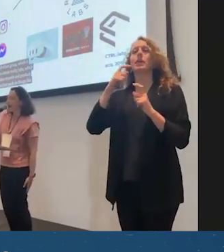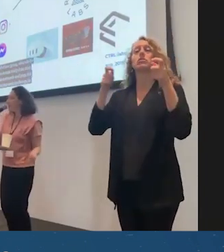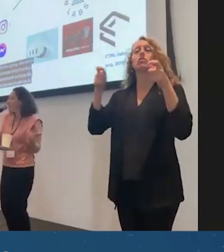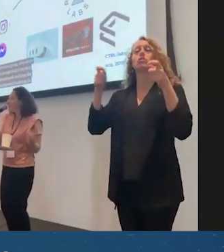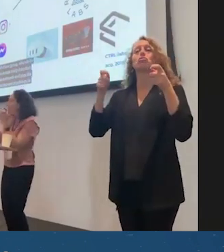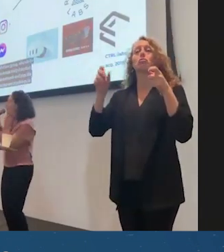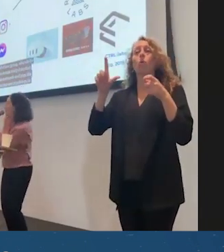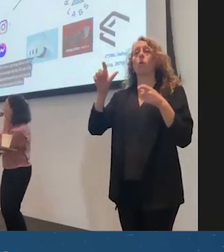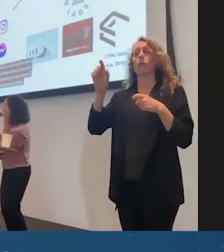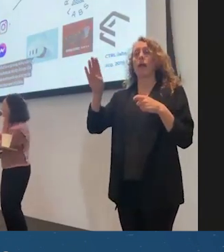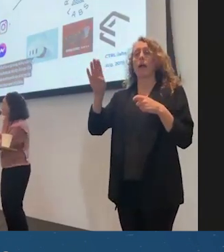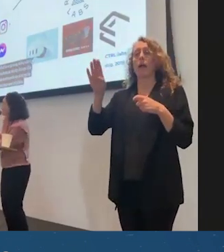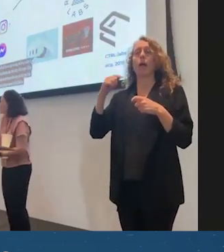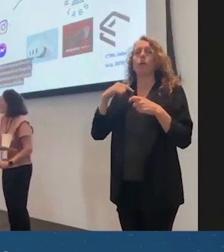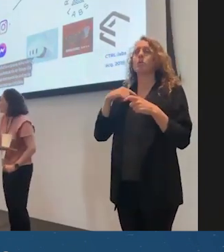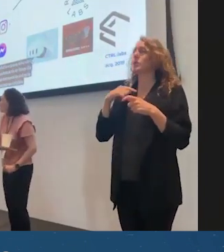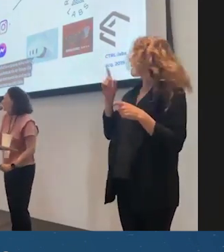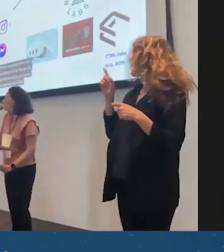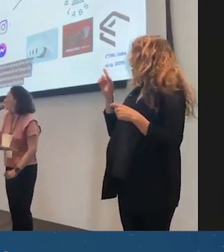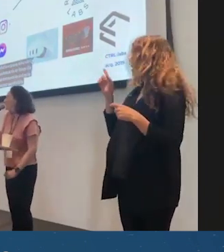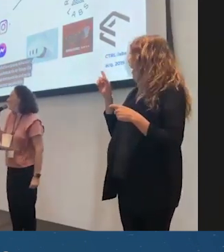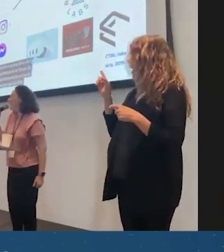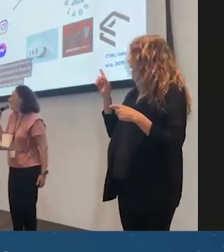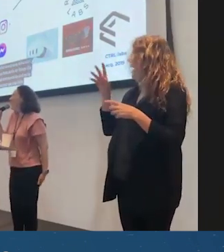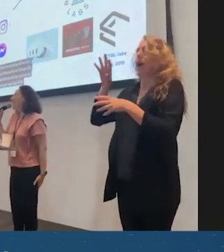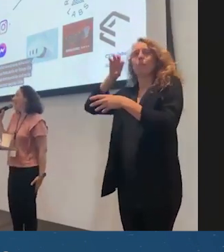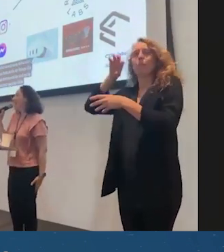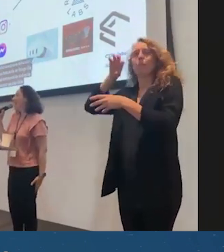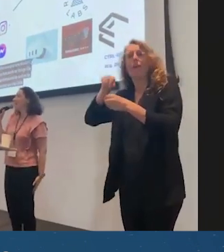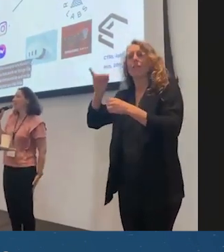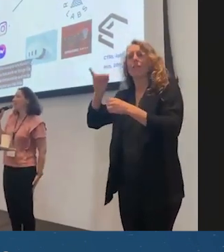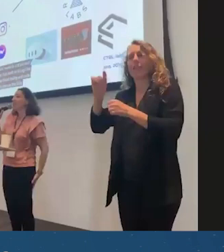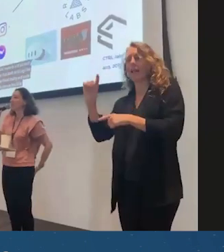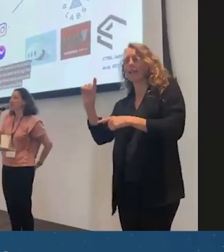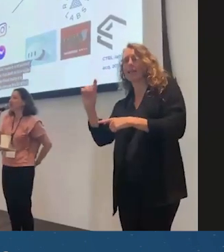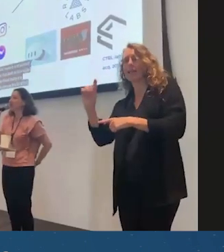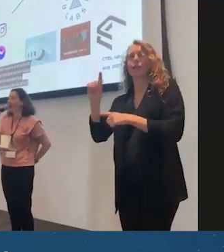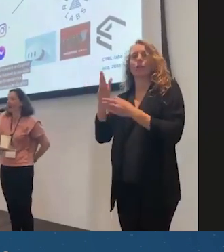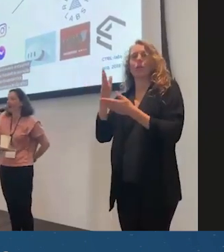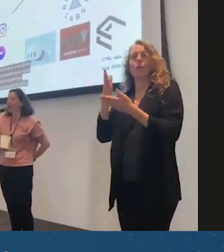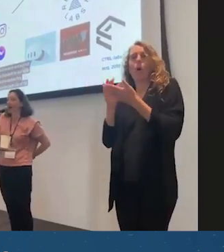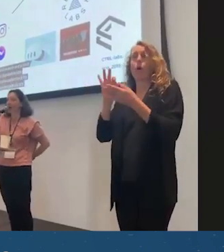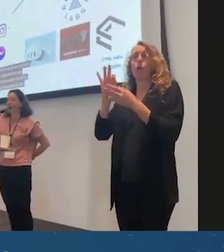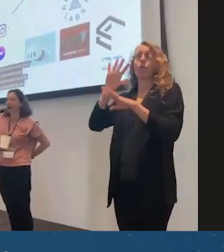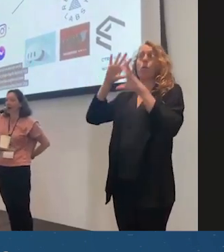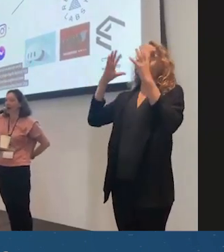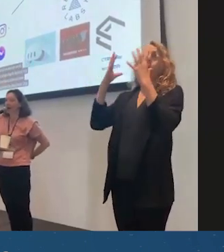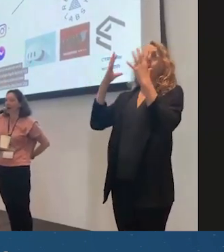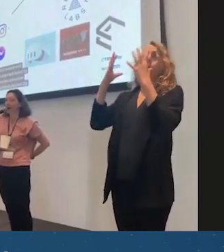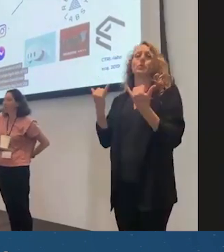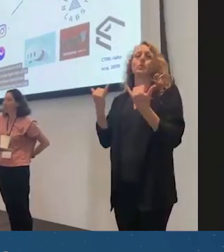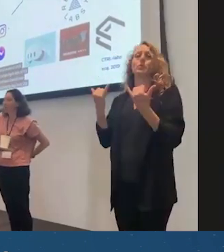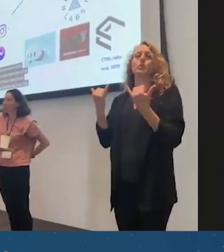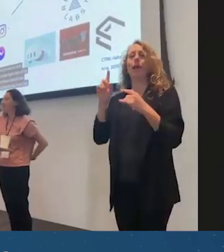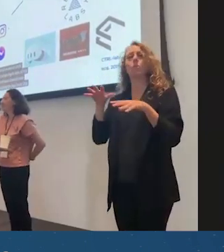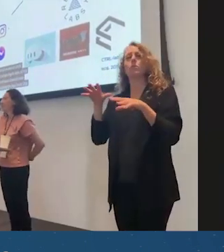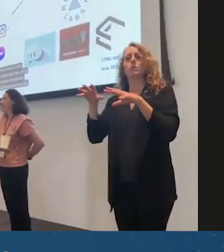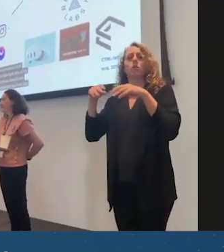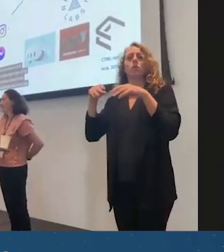I'm speaking to you from that little corner of the universe today. That was a company that was acquired by Meta in late 2019.